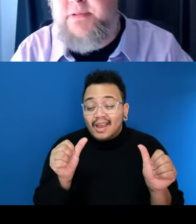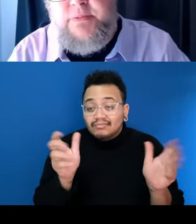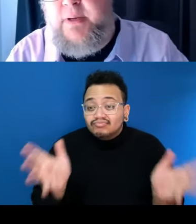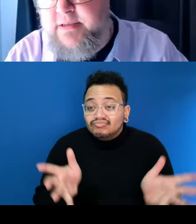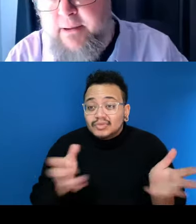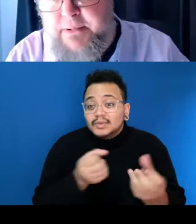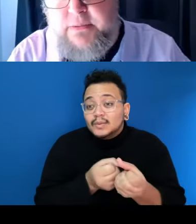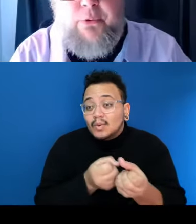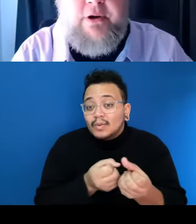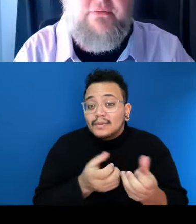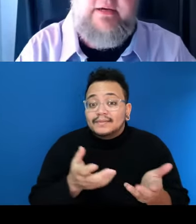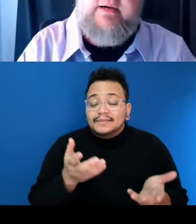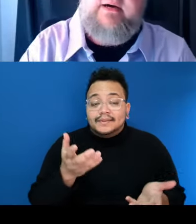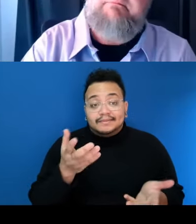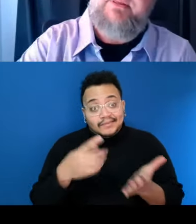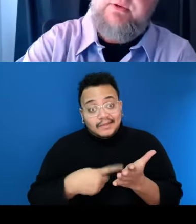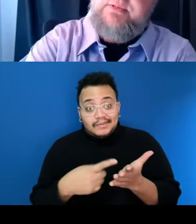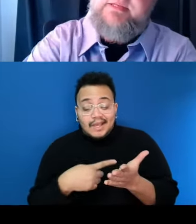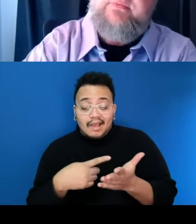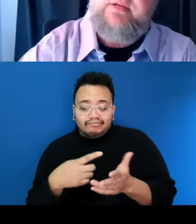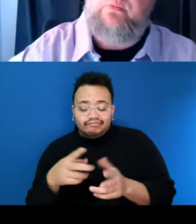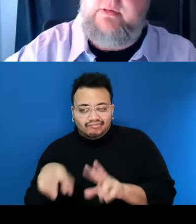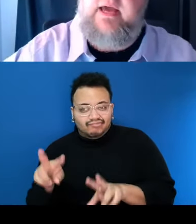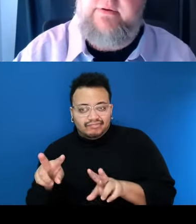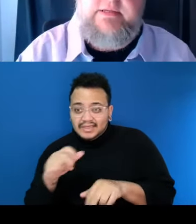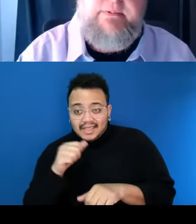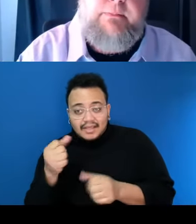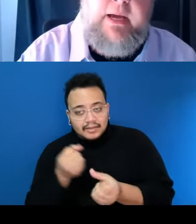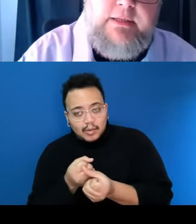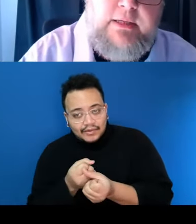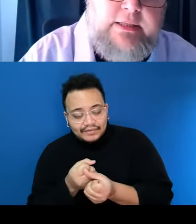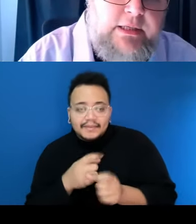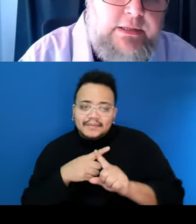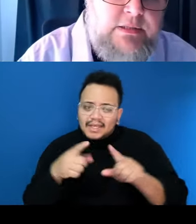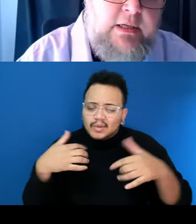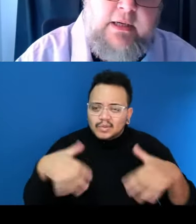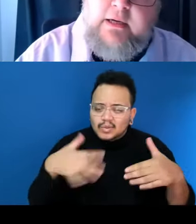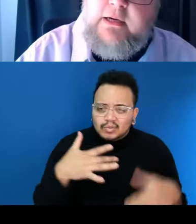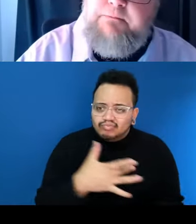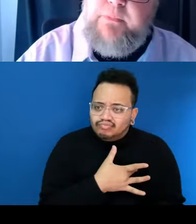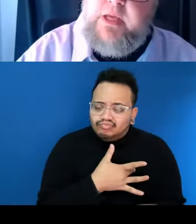Sometimes it's meant to not be supportive, but those kinds of things really have a deep impact on kids,